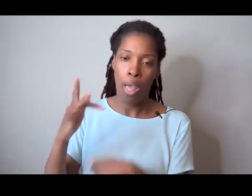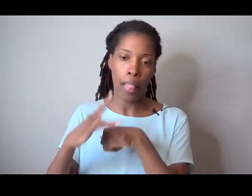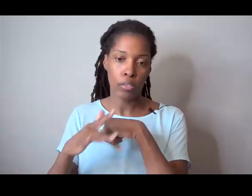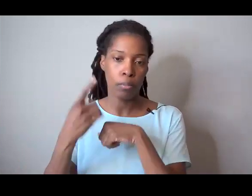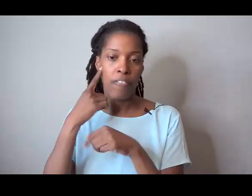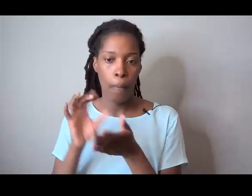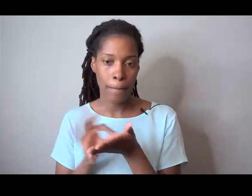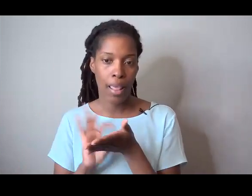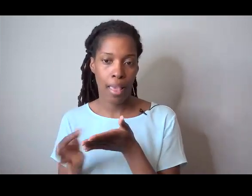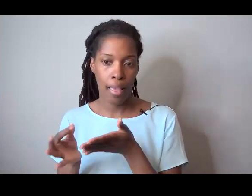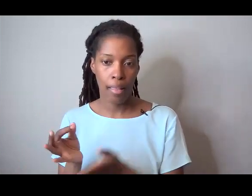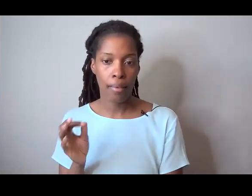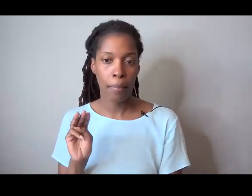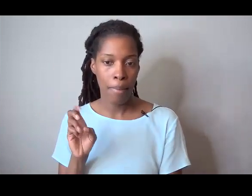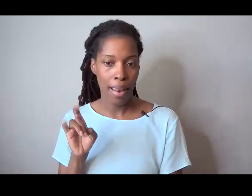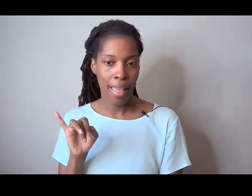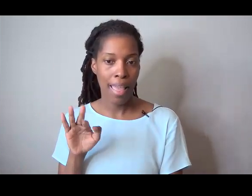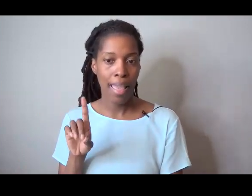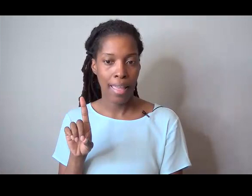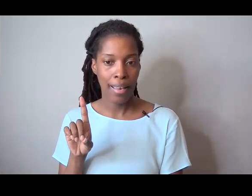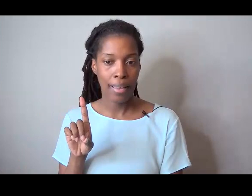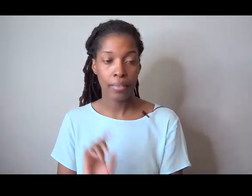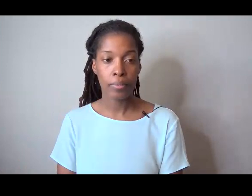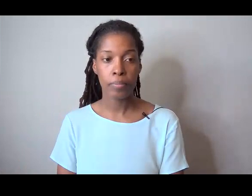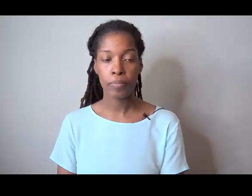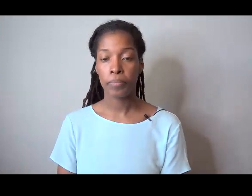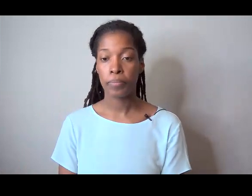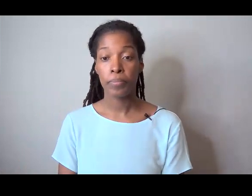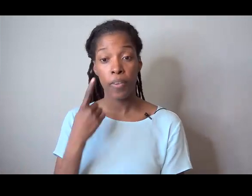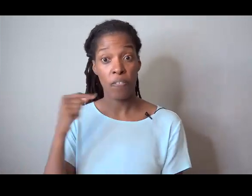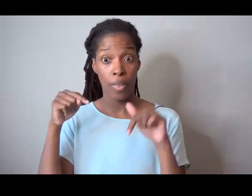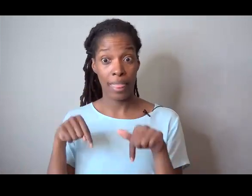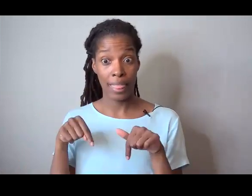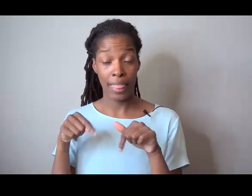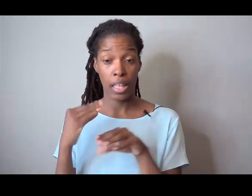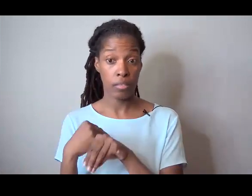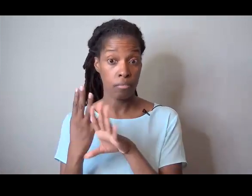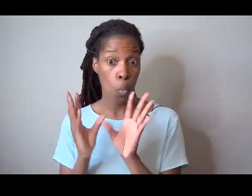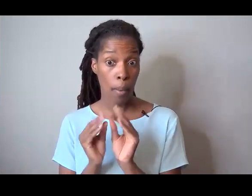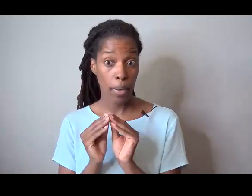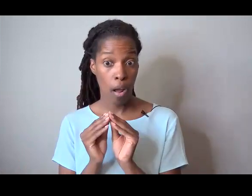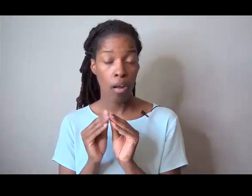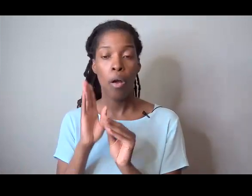Now, for this webinar, we're going to be sharing information about reporting